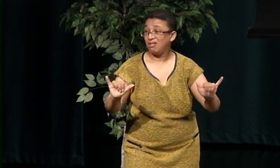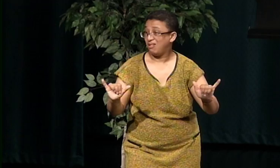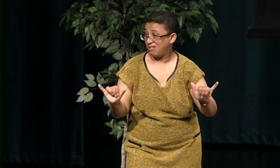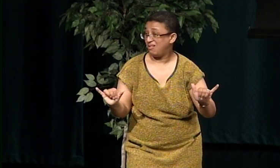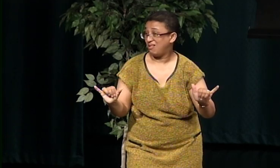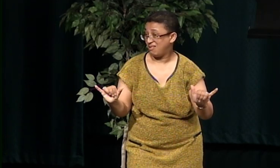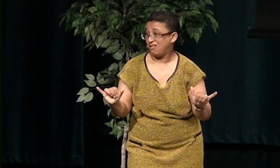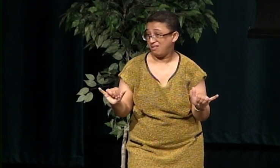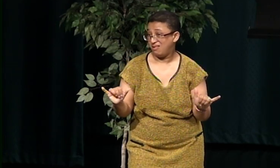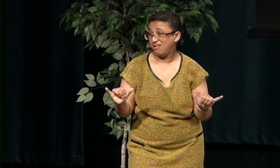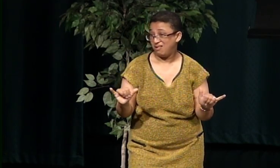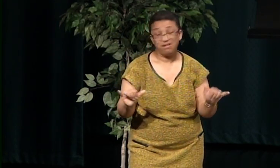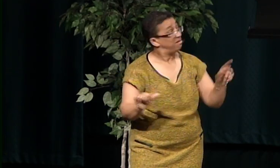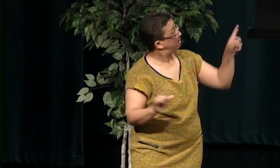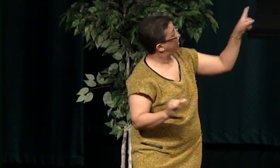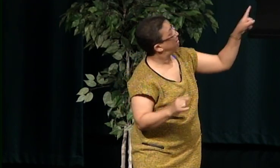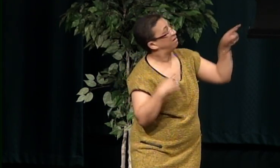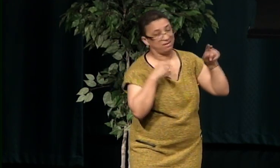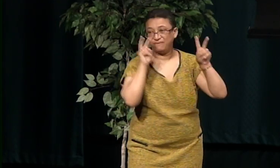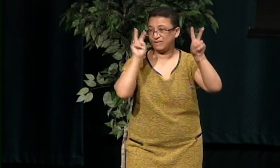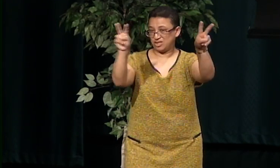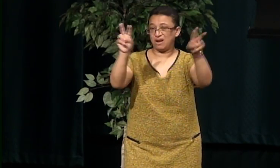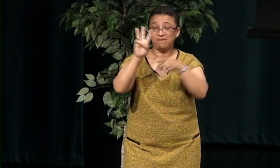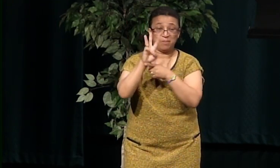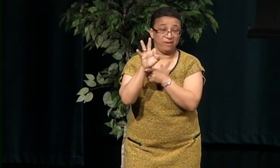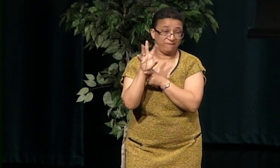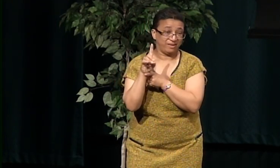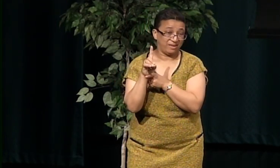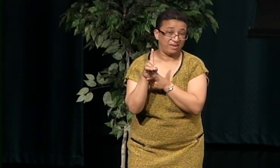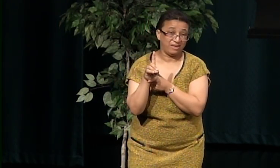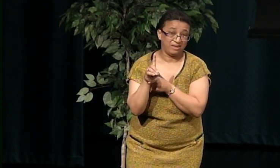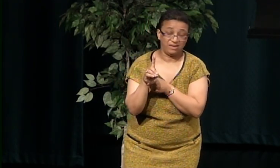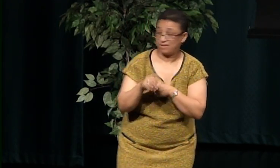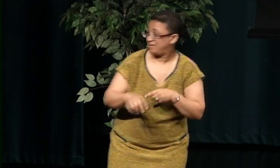Society does not see us as equal citizens.